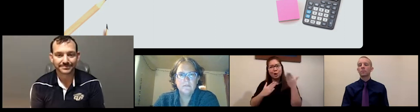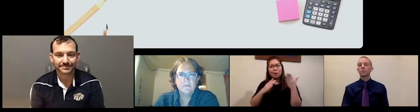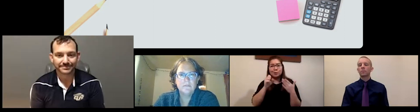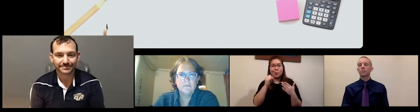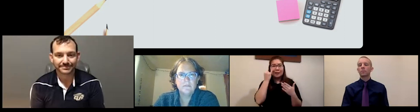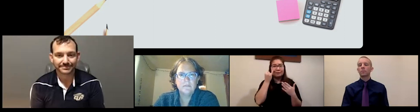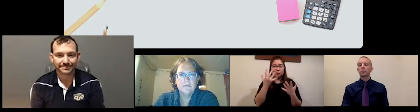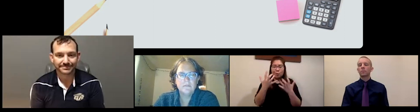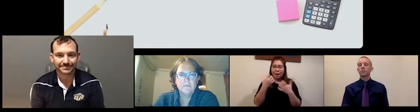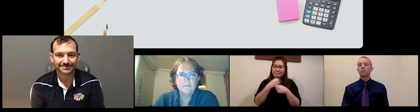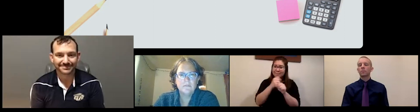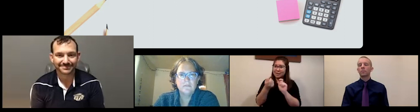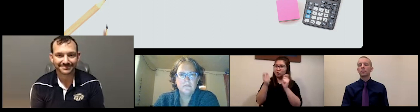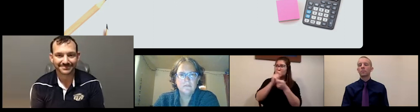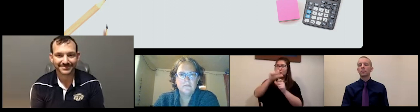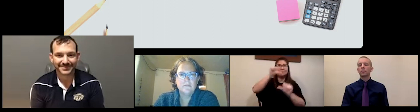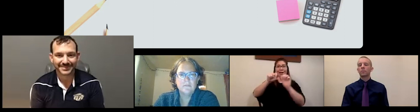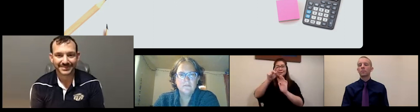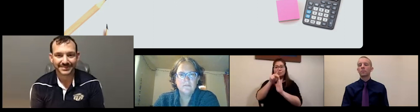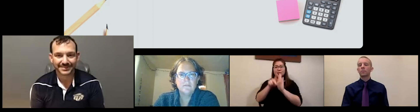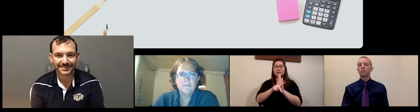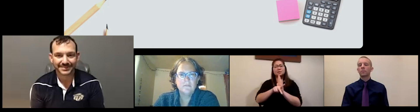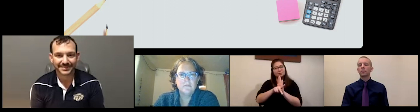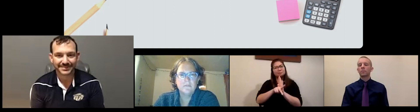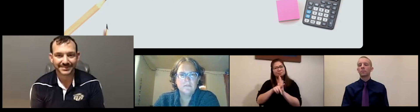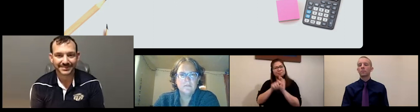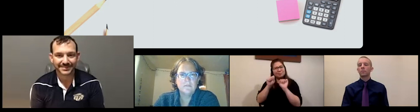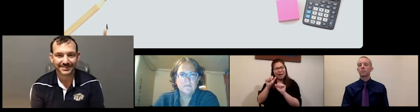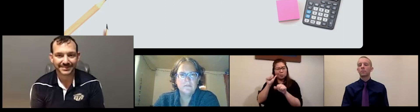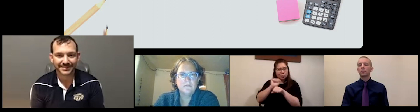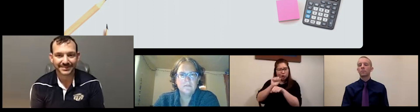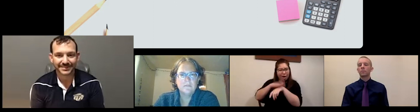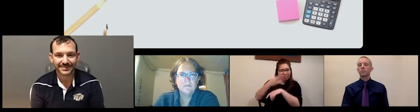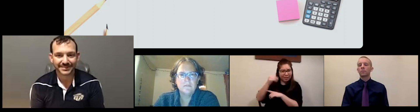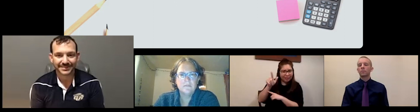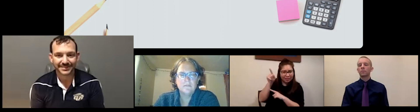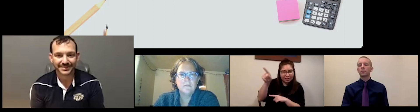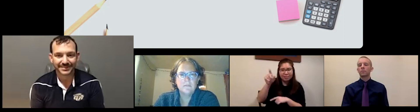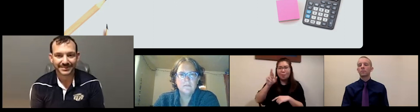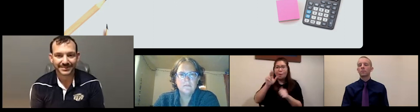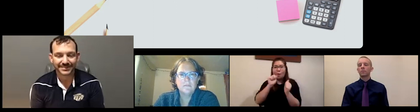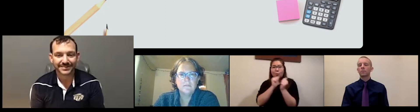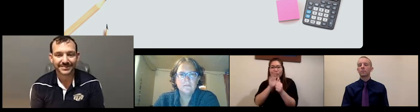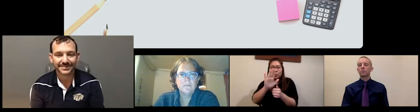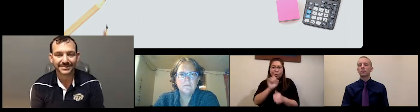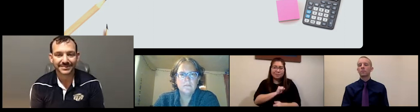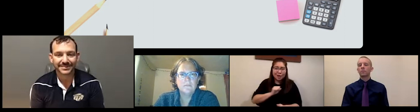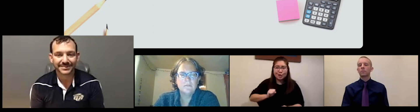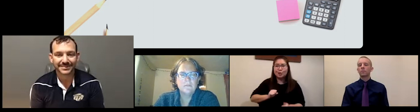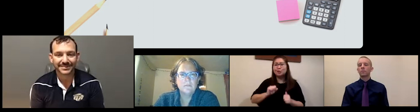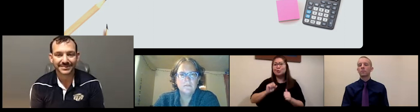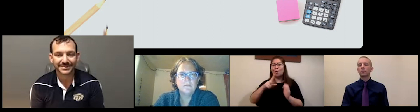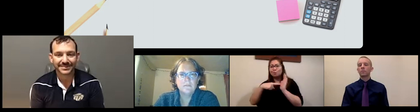If you want to make a change in science policy, you can work on that with your senators or representatives.